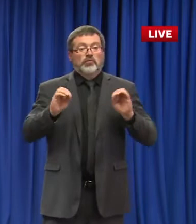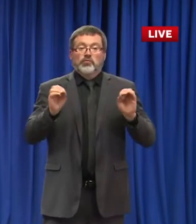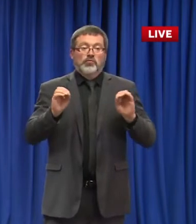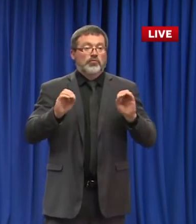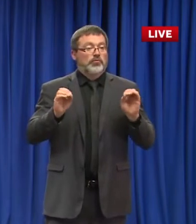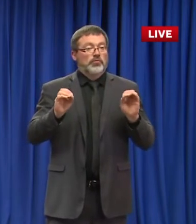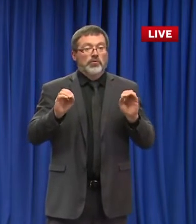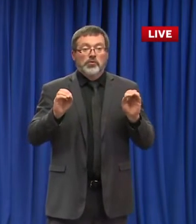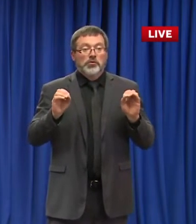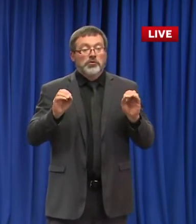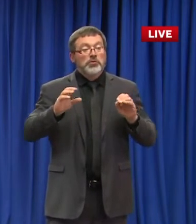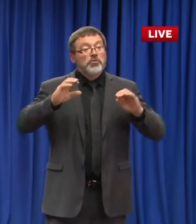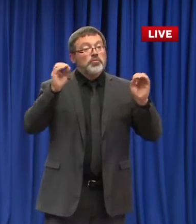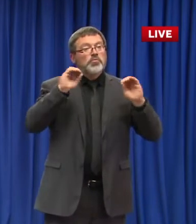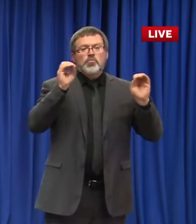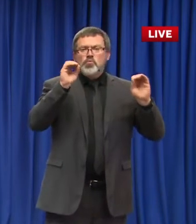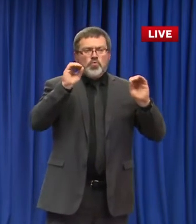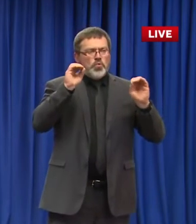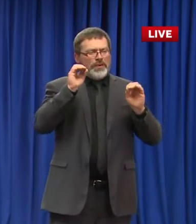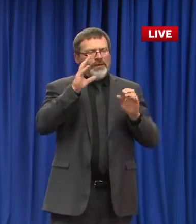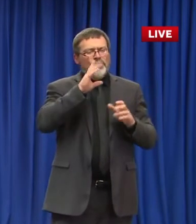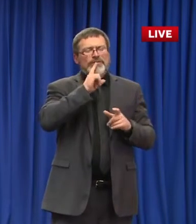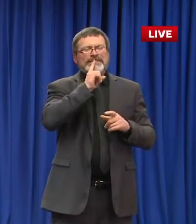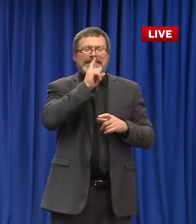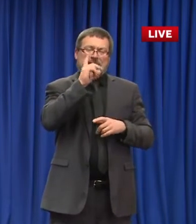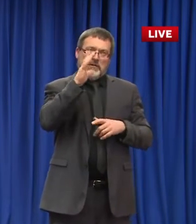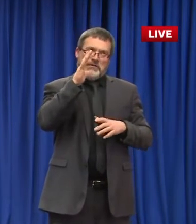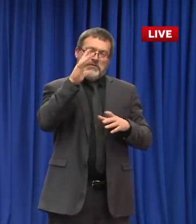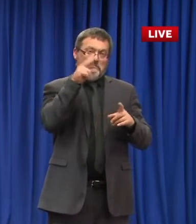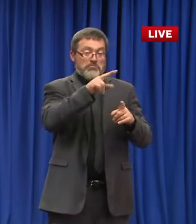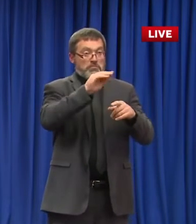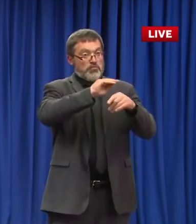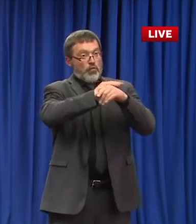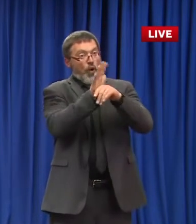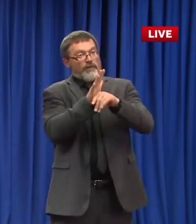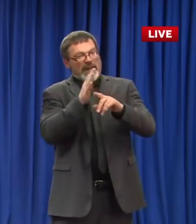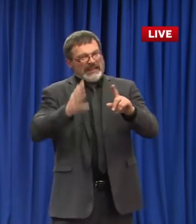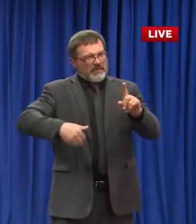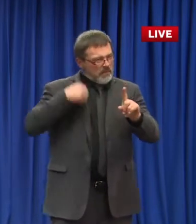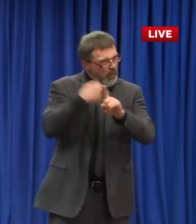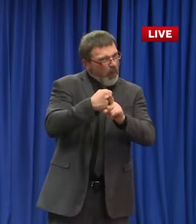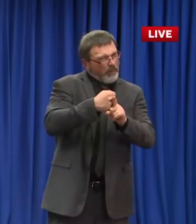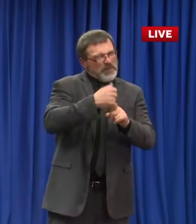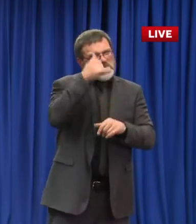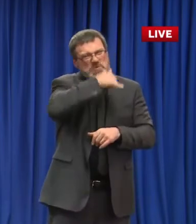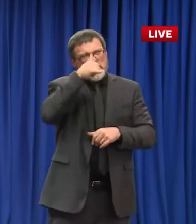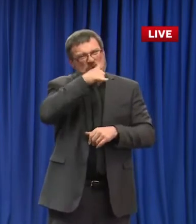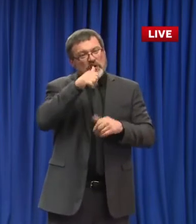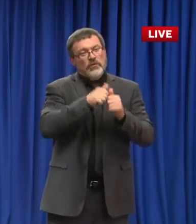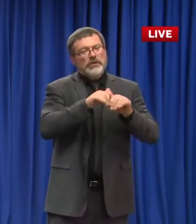SO WE DO BELIEVE THAT SEVERE ILLNESS IN CHILDREN CHILDREN SEVERE ILLNESS AND CHILDREN REQUIRING HOSPITALIZATION.